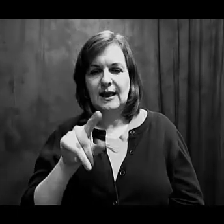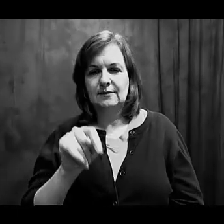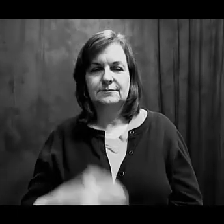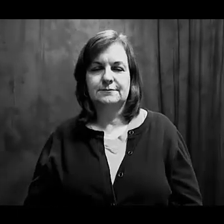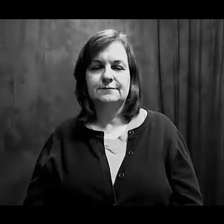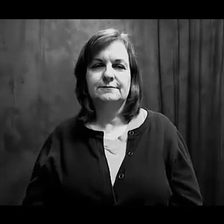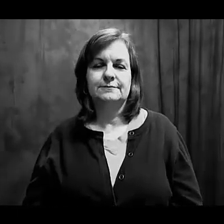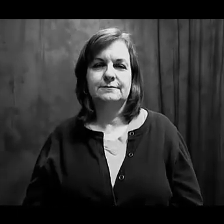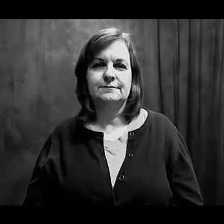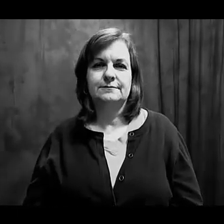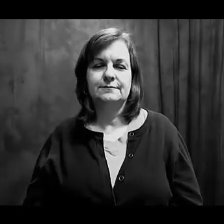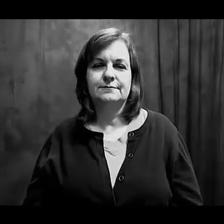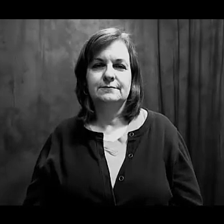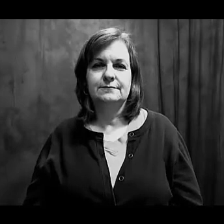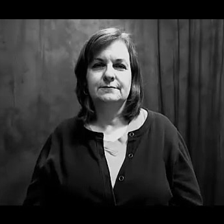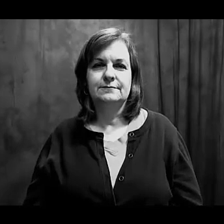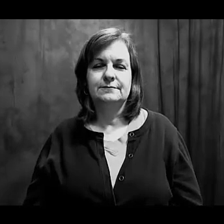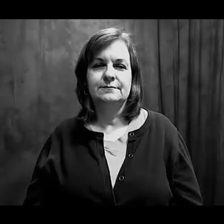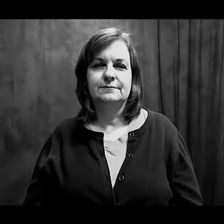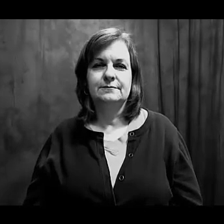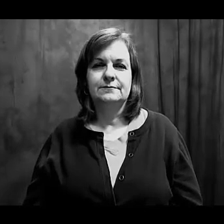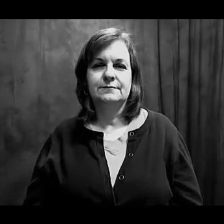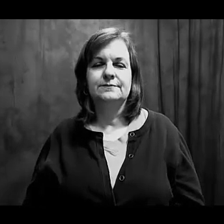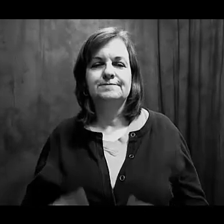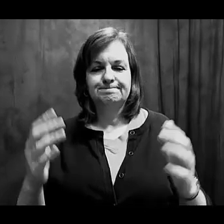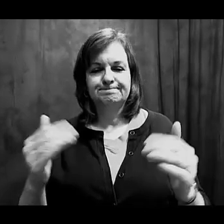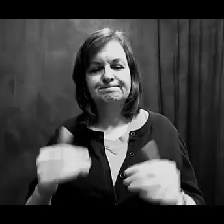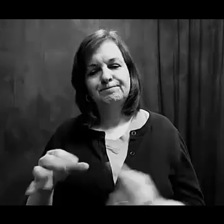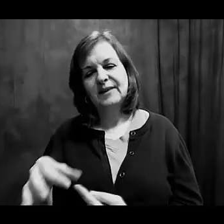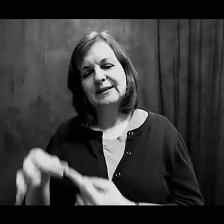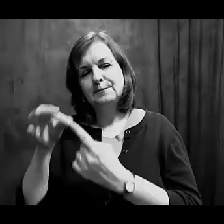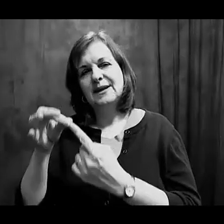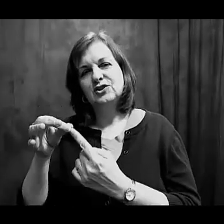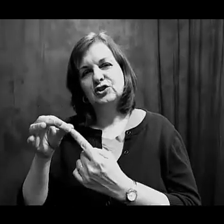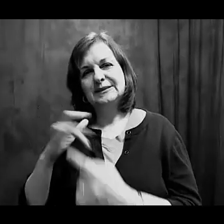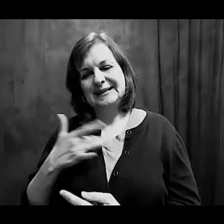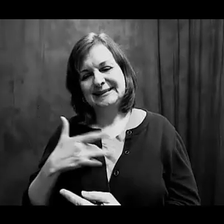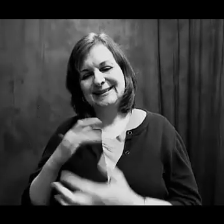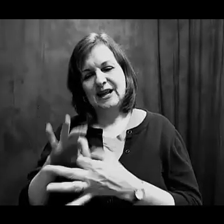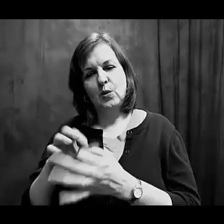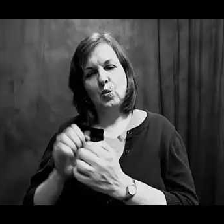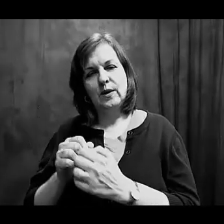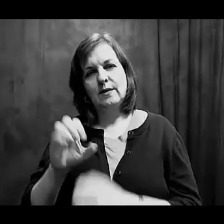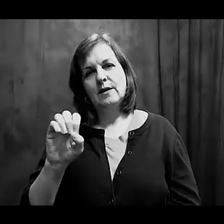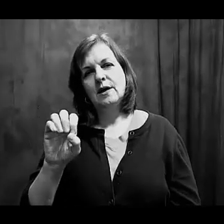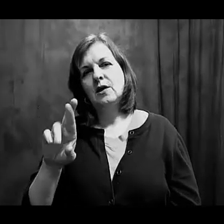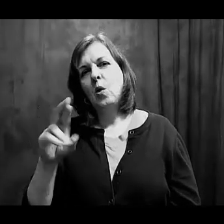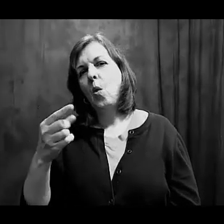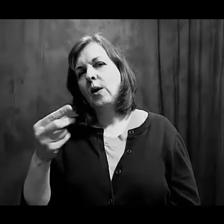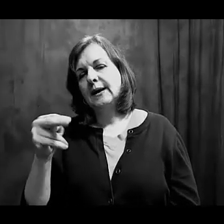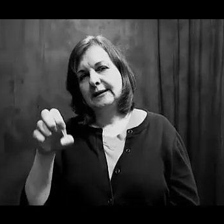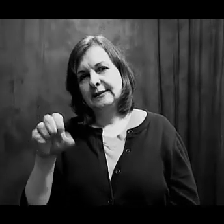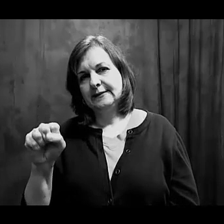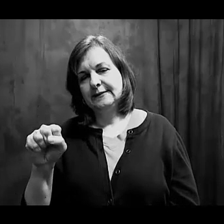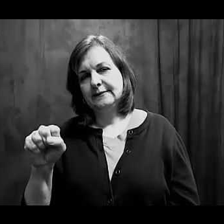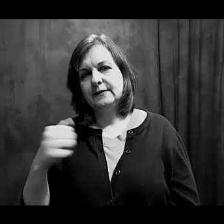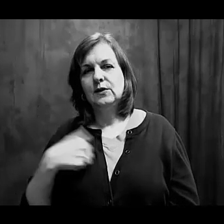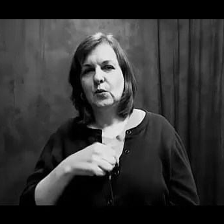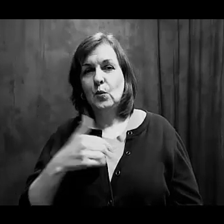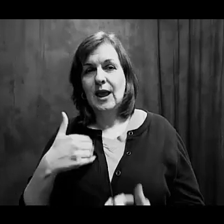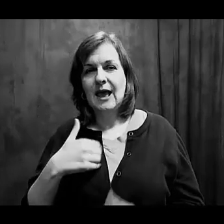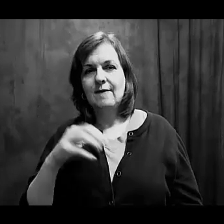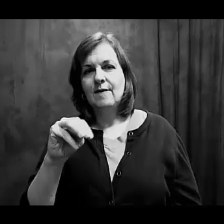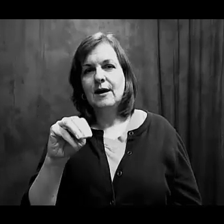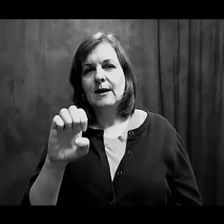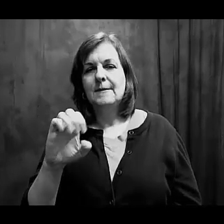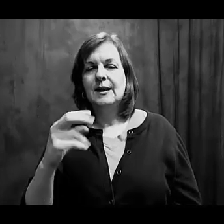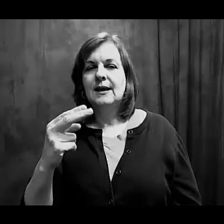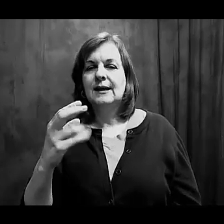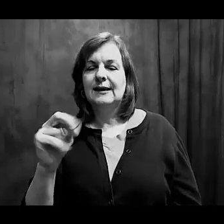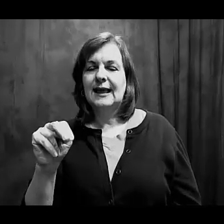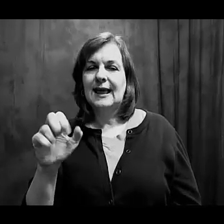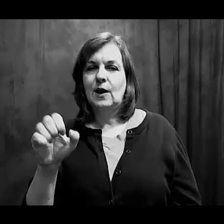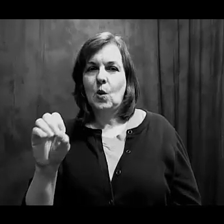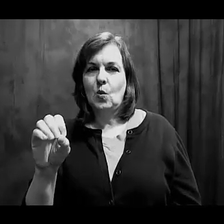your special senses as we mentioned are gonna be associated with organs so we have the mechanoreceptors